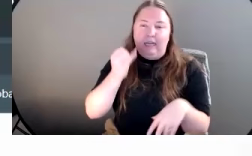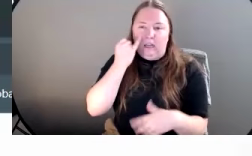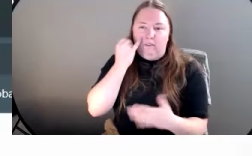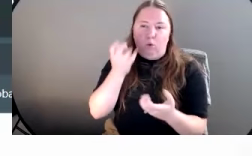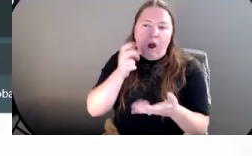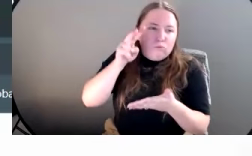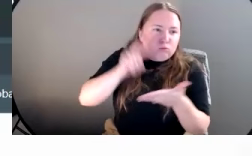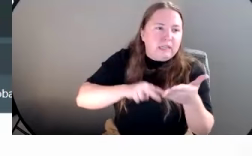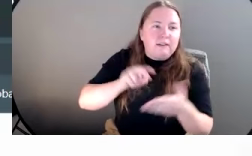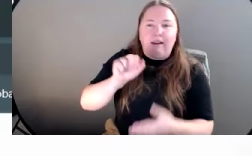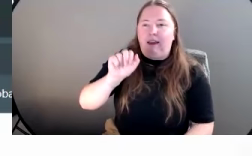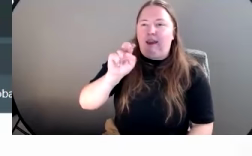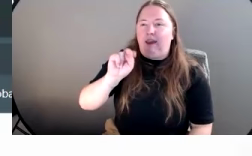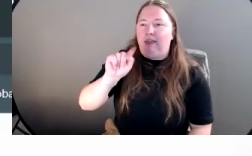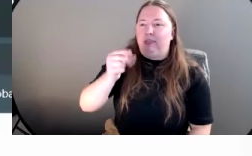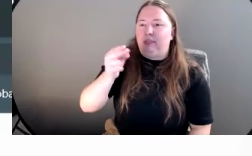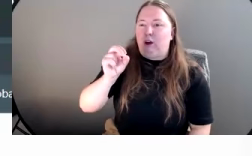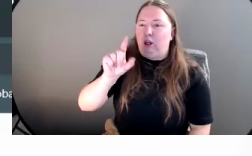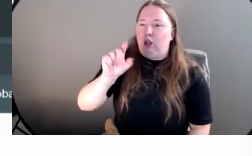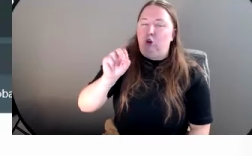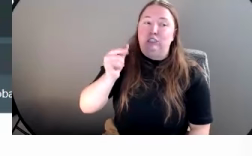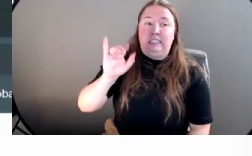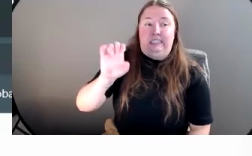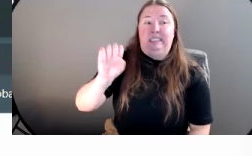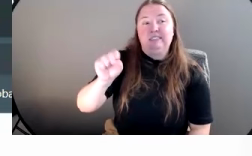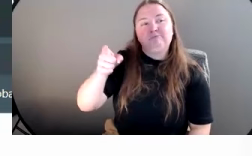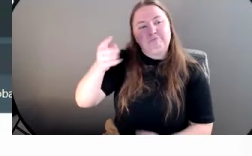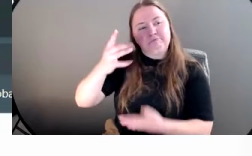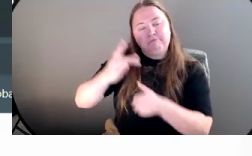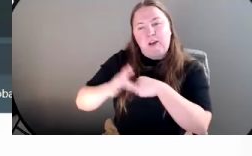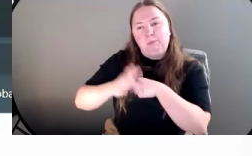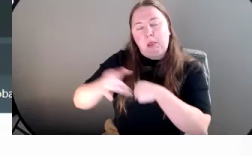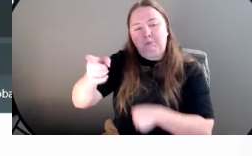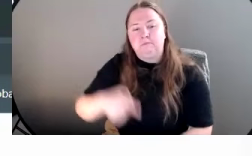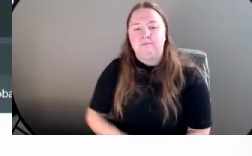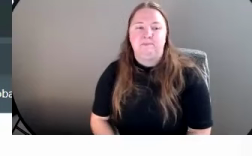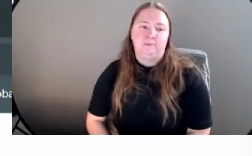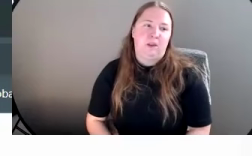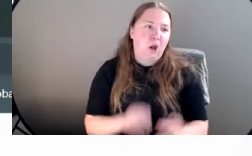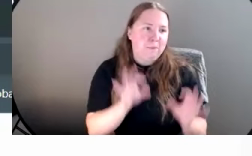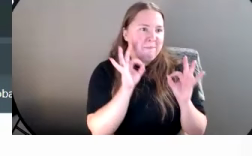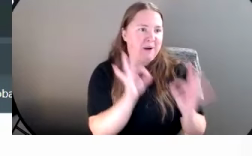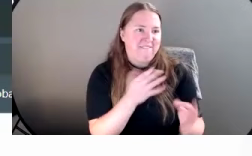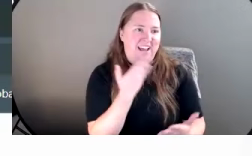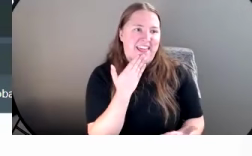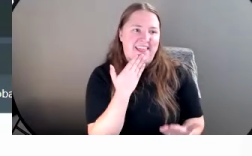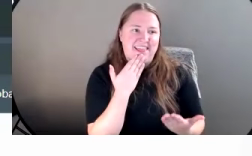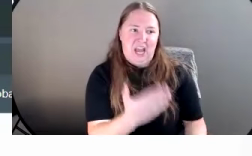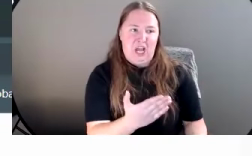and anthologies that are available, these will link to some of those. Perfect. Thank you very, very much.